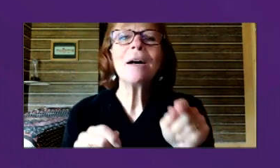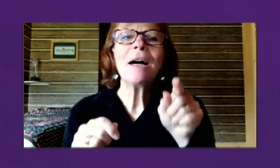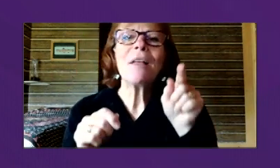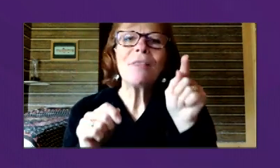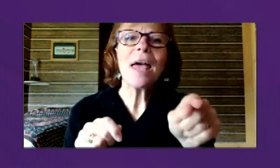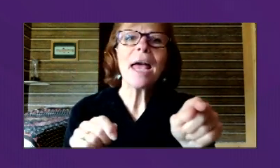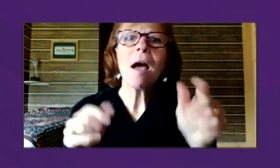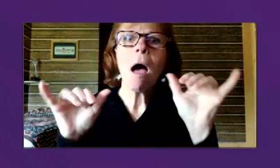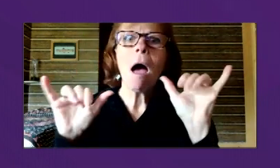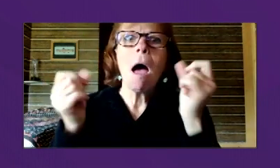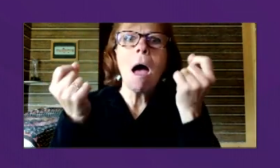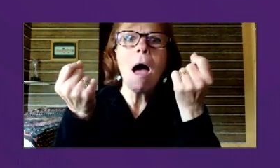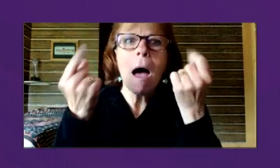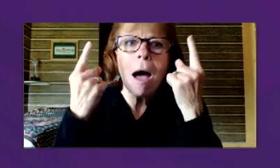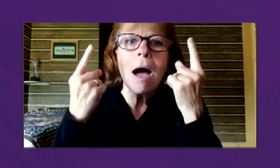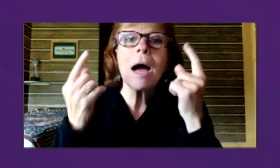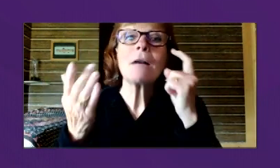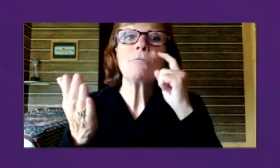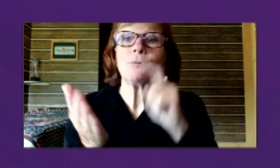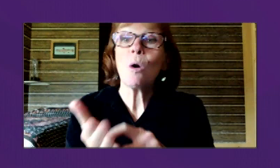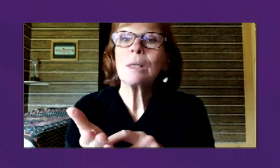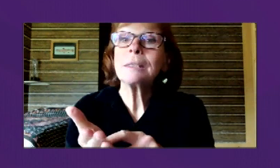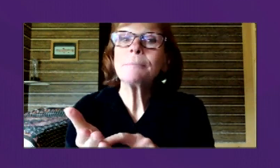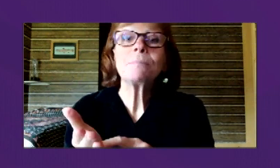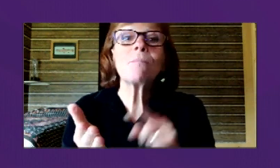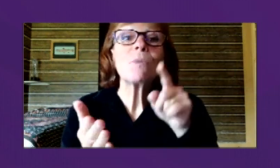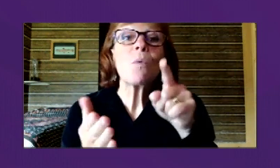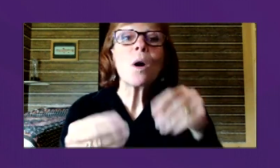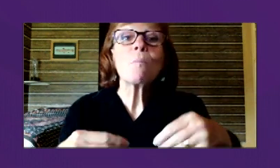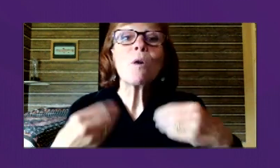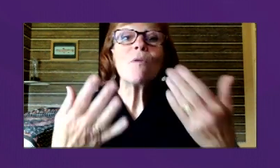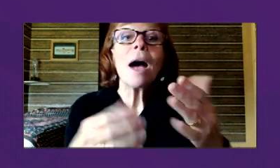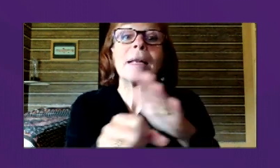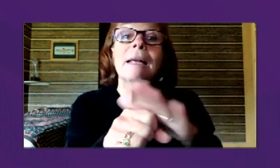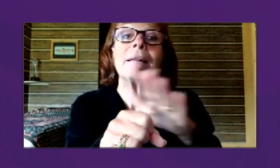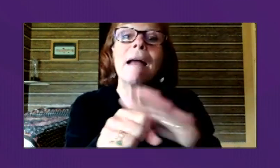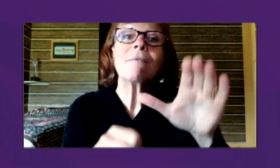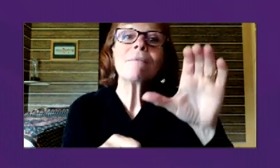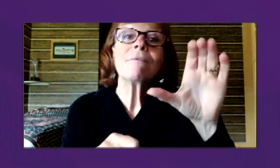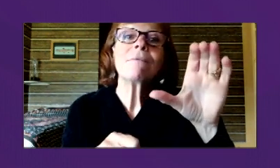have them notice these. You wanna provide just enough content to preview the story to come.